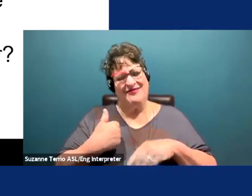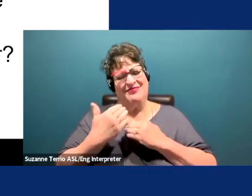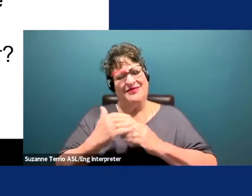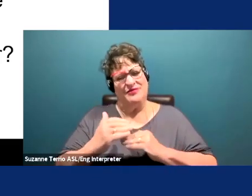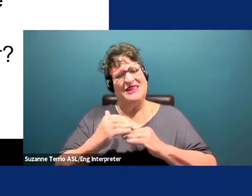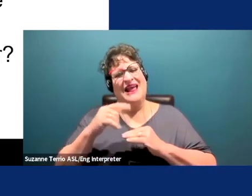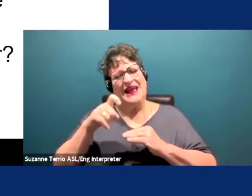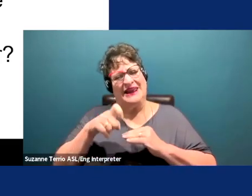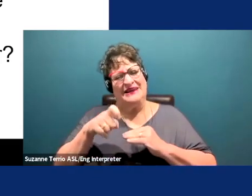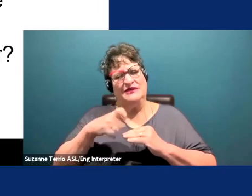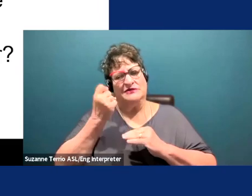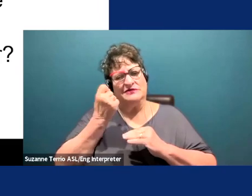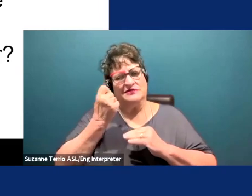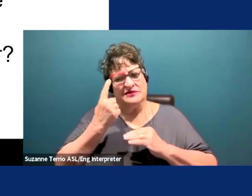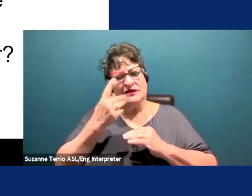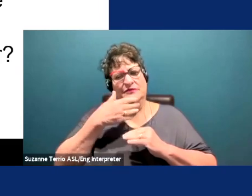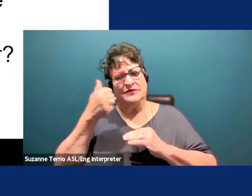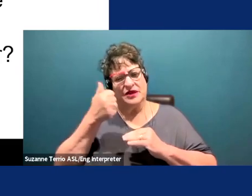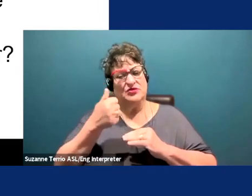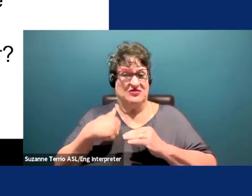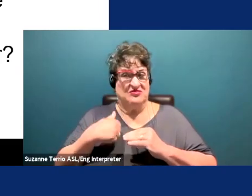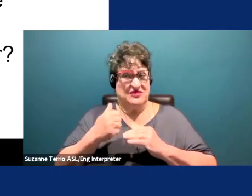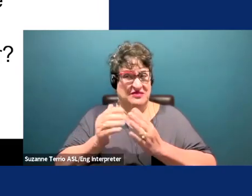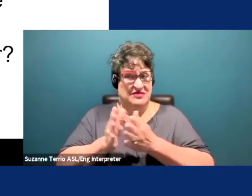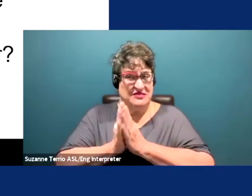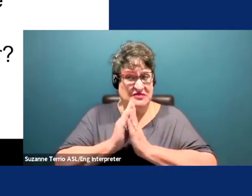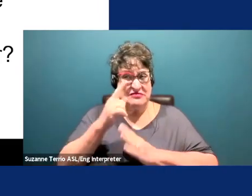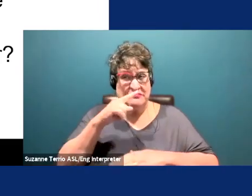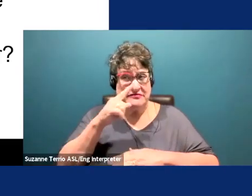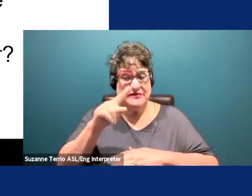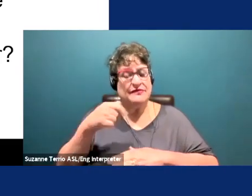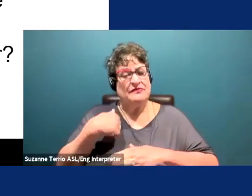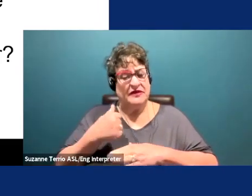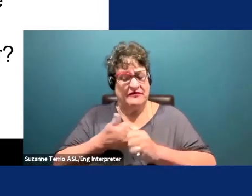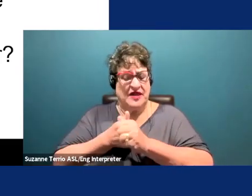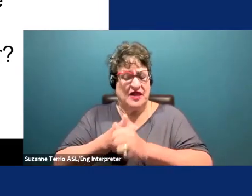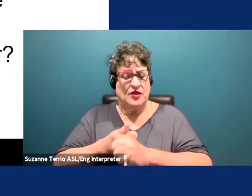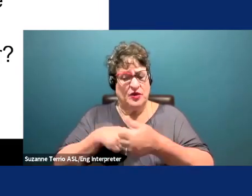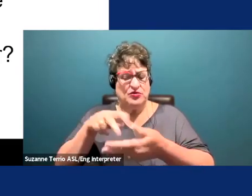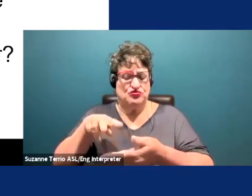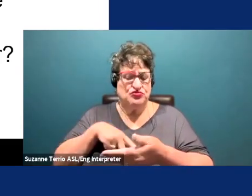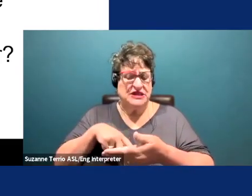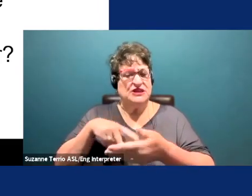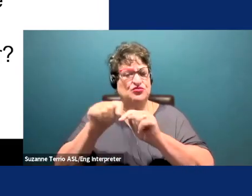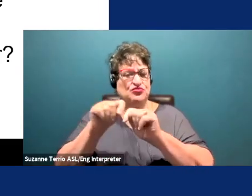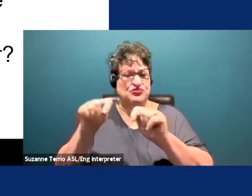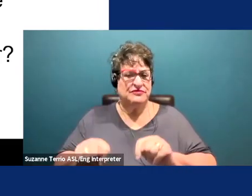Can I make this request so I can follow along? You also want to research the diagnosis if there is